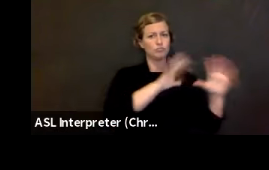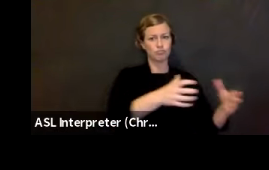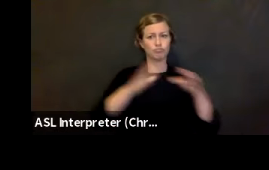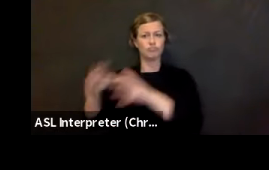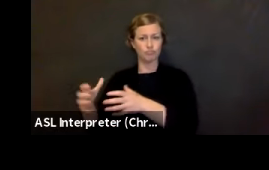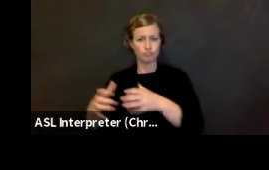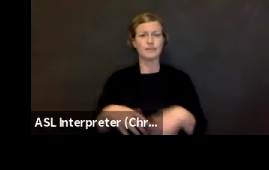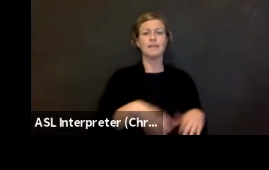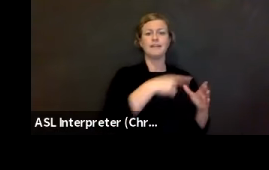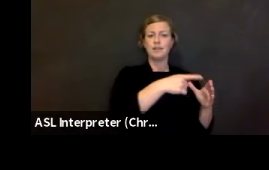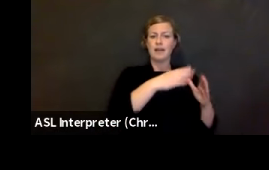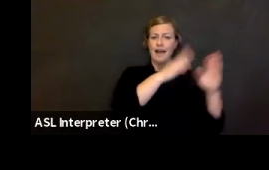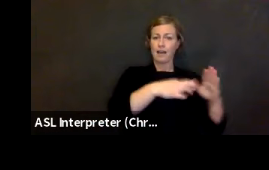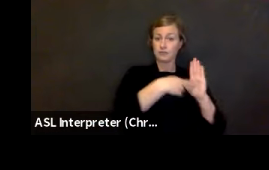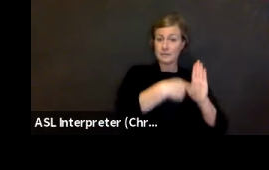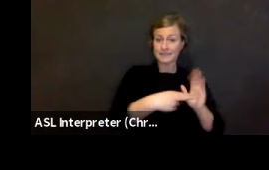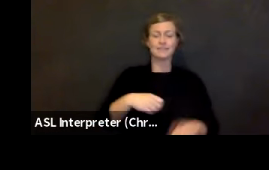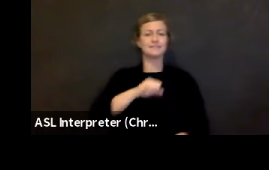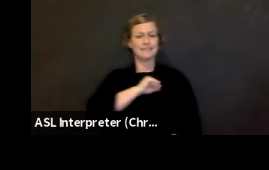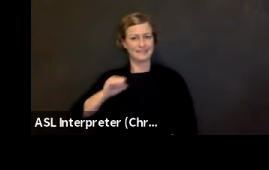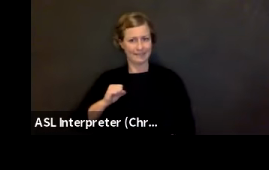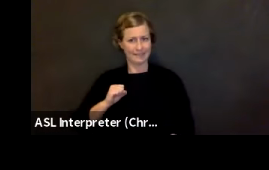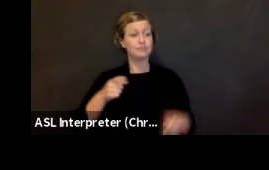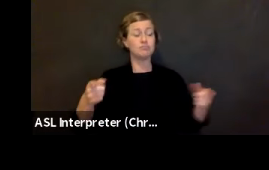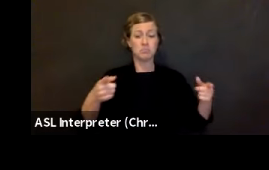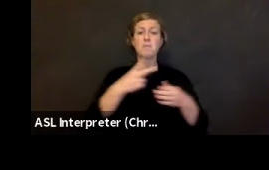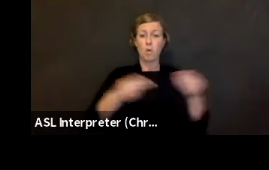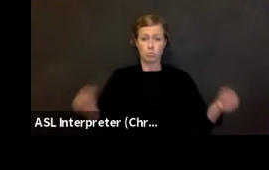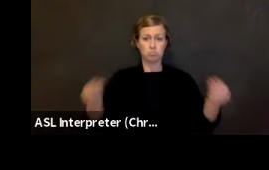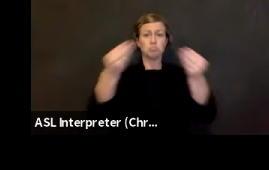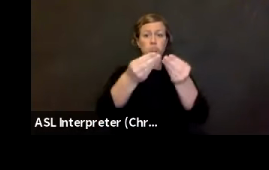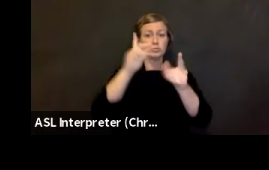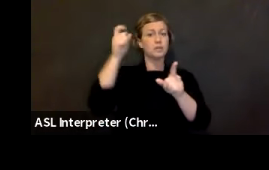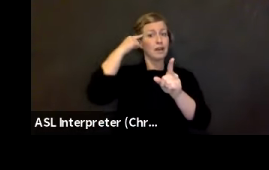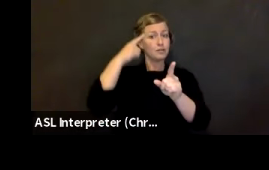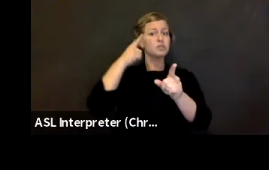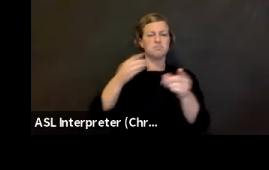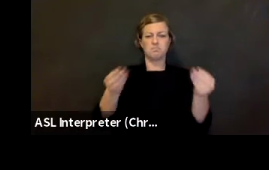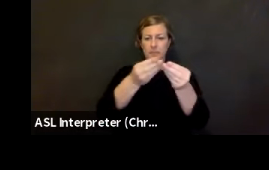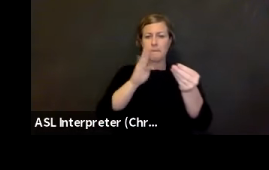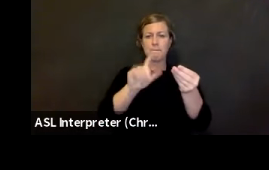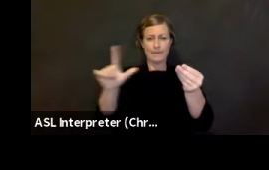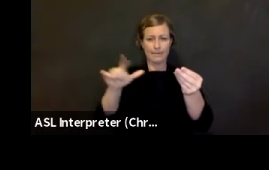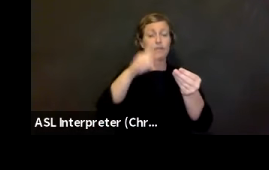in. So the players in Oregon, state legislature has two chambers. The house of representatives and the